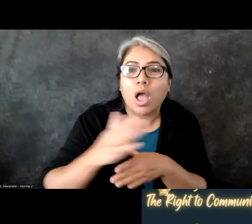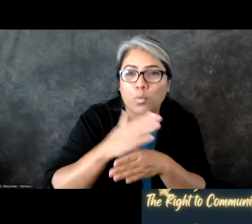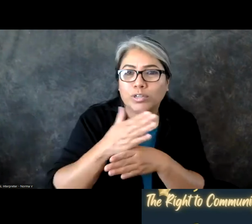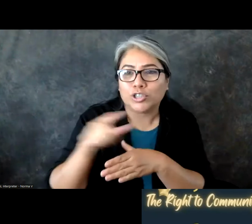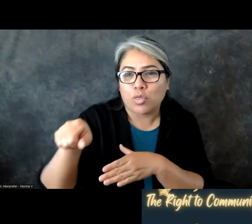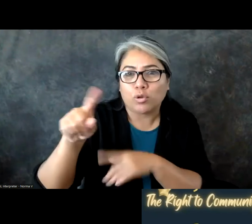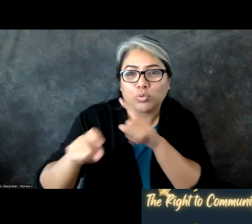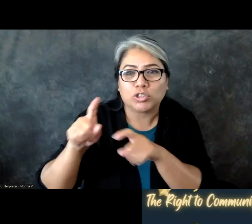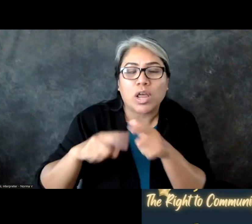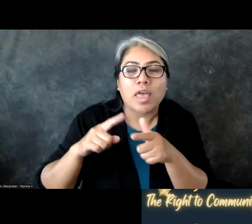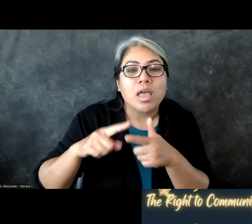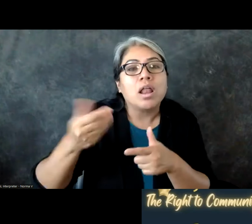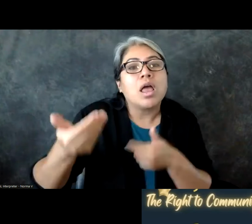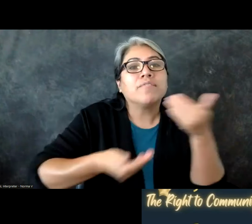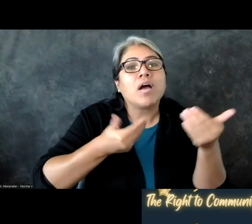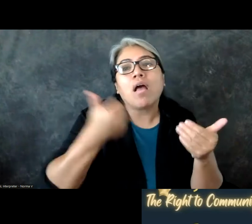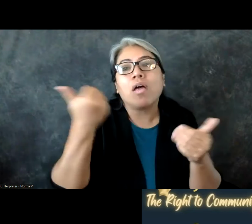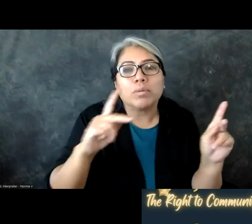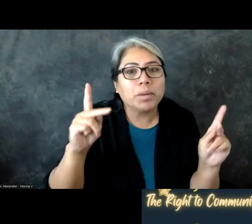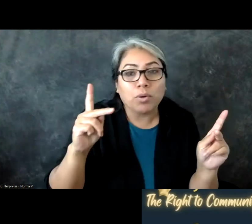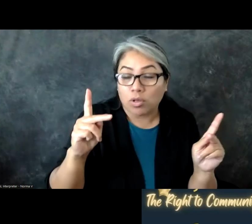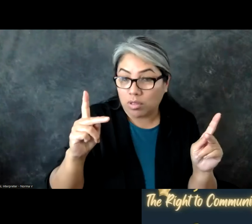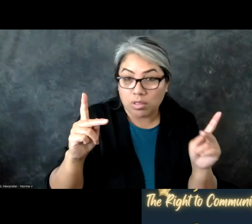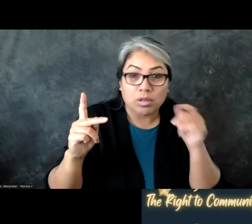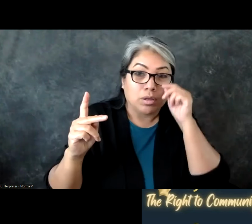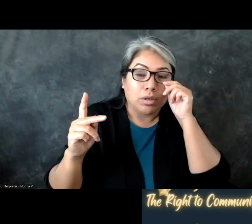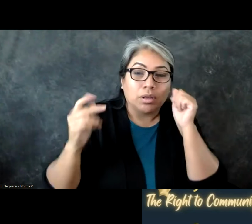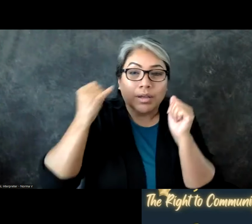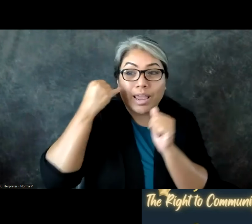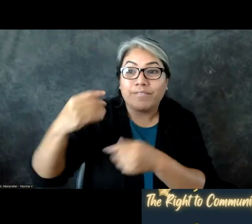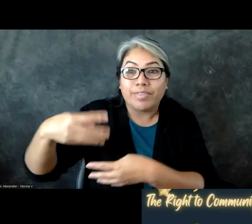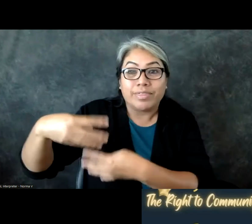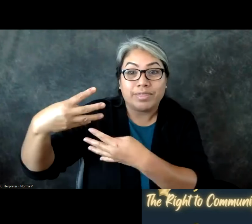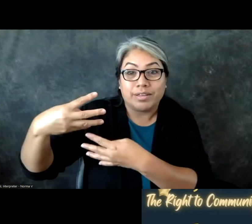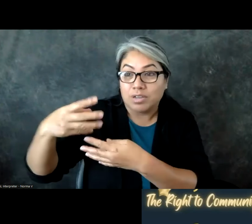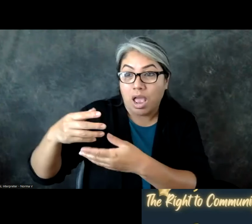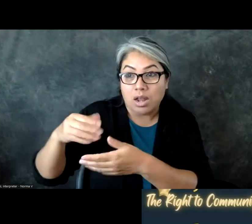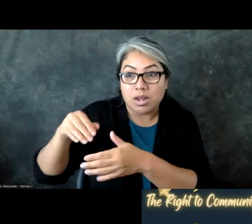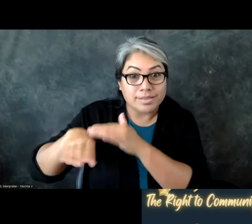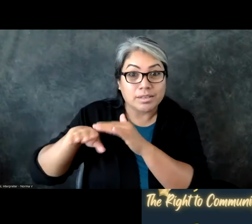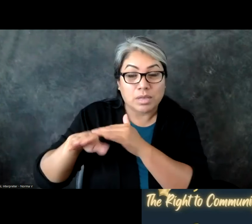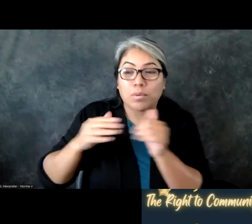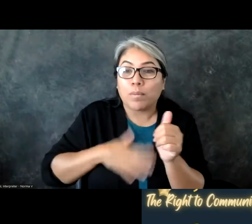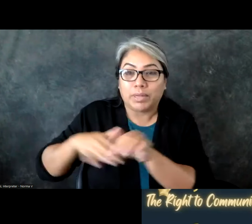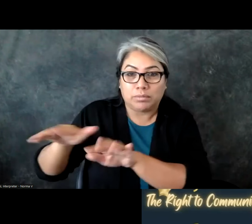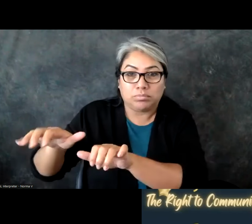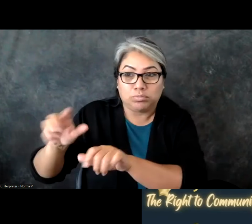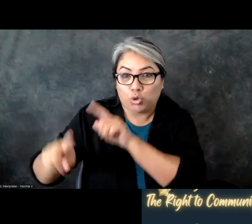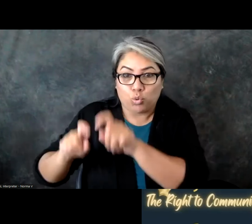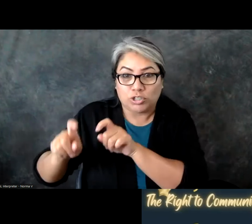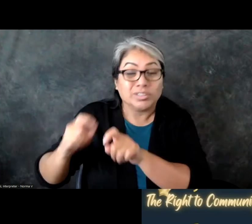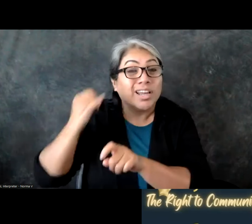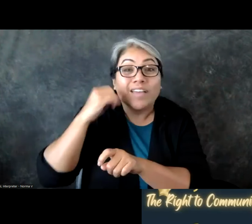There's a few questions that have come up in the chat. I can go ahead and share those. And then we will invite other